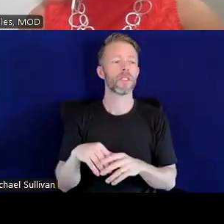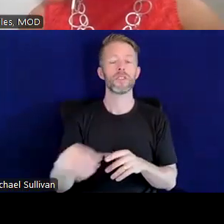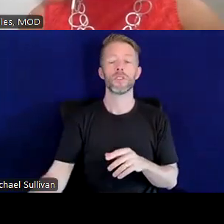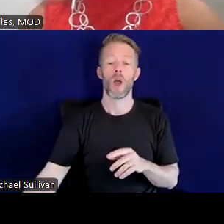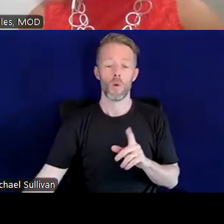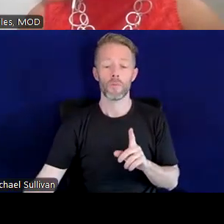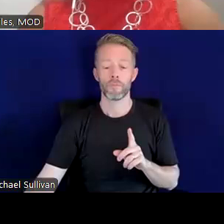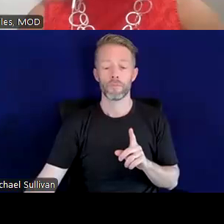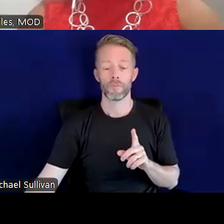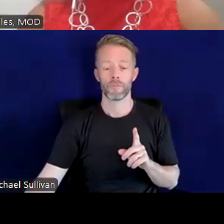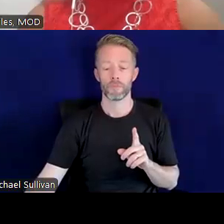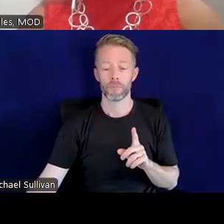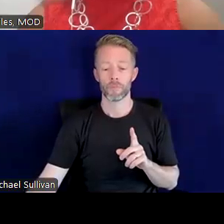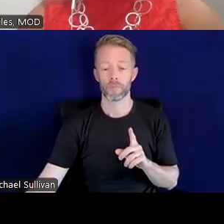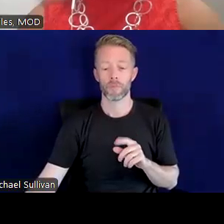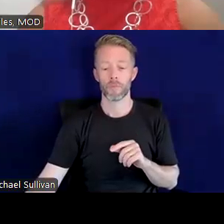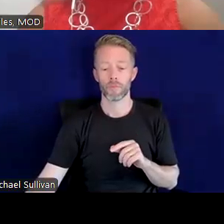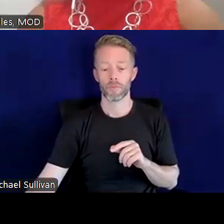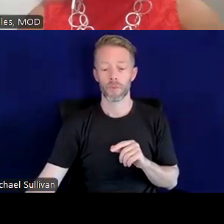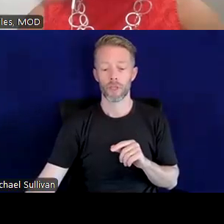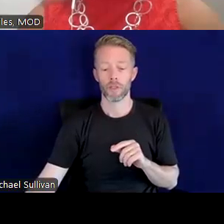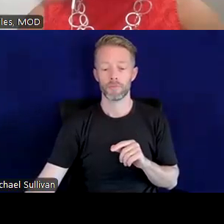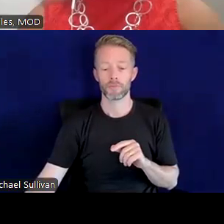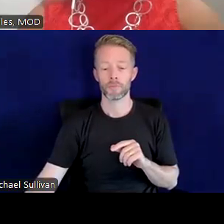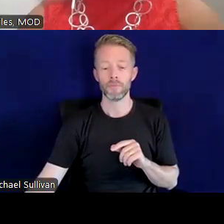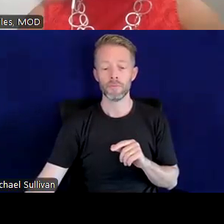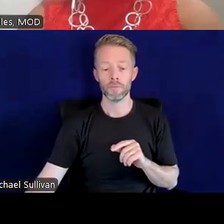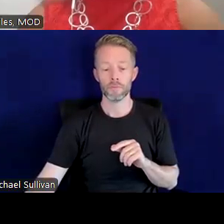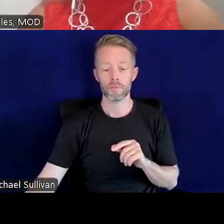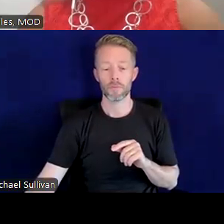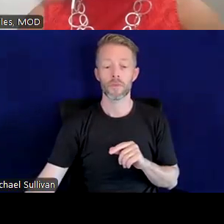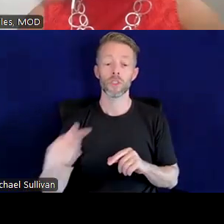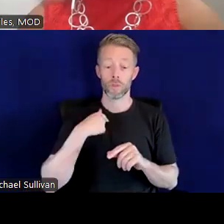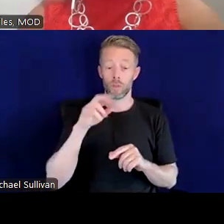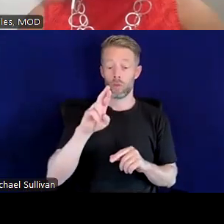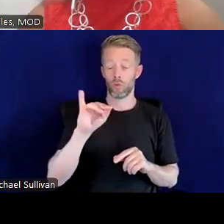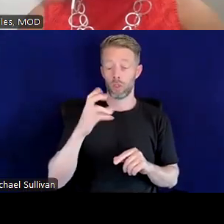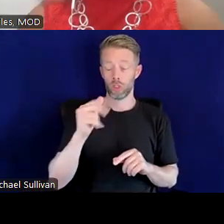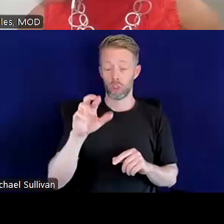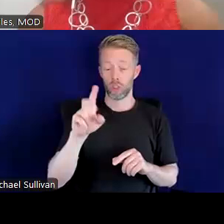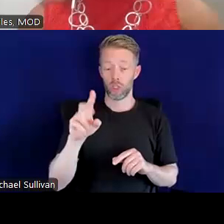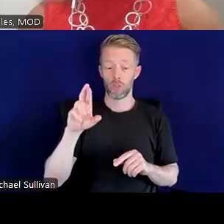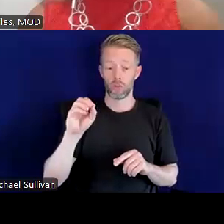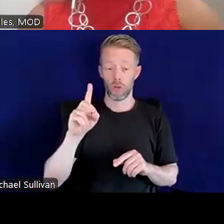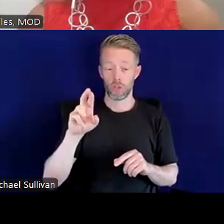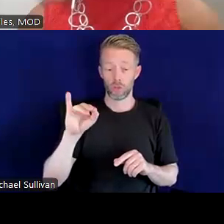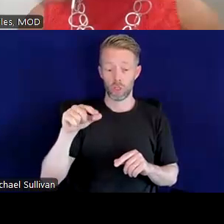shortly to question number one, originally first I'm Richard Rodriguez, and to identify myself, I have black hair. I'm